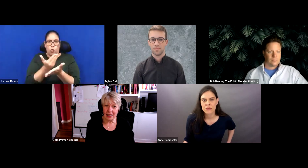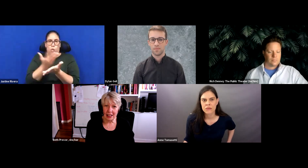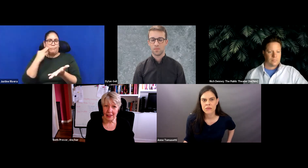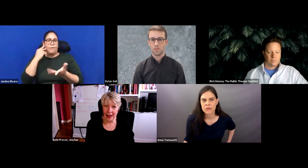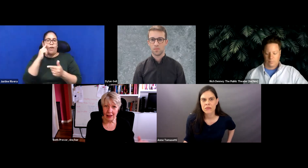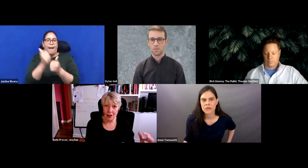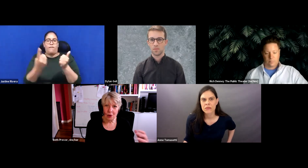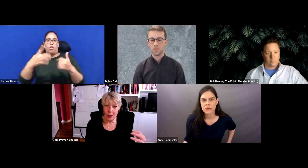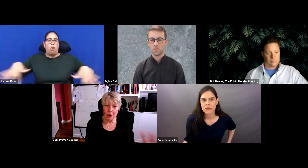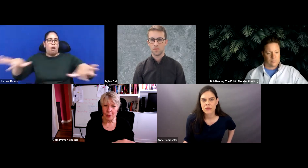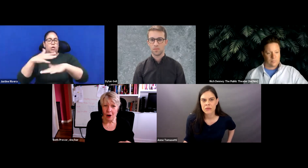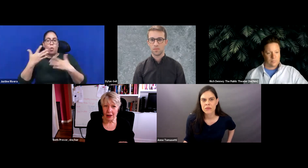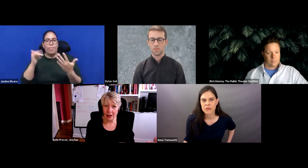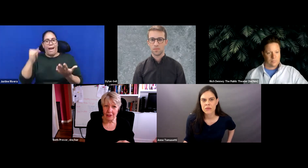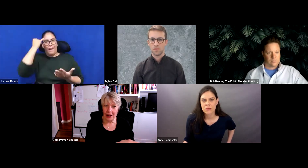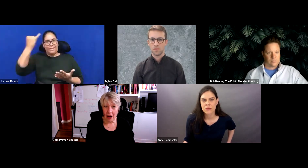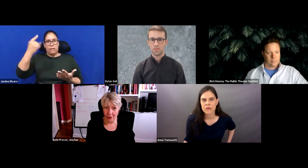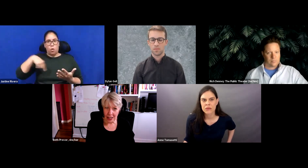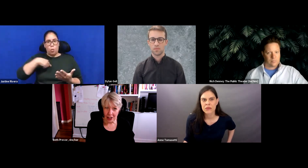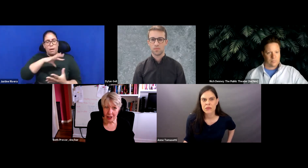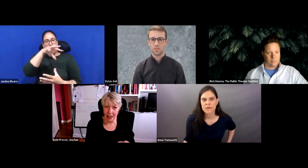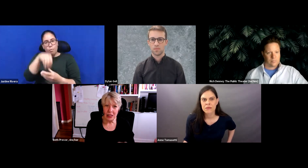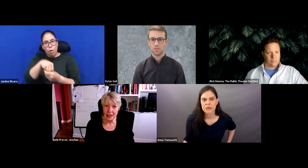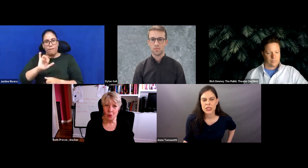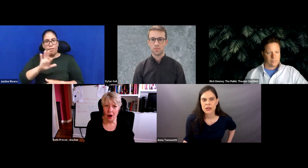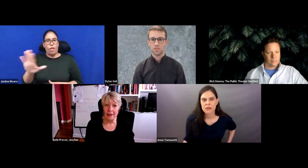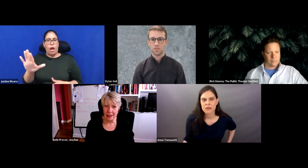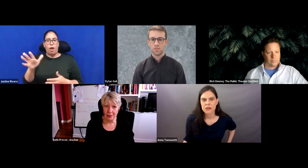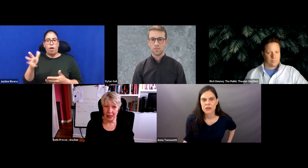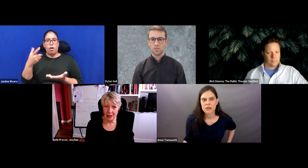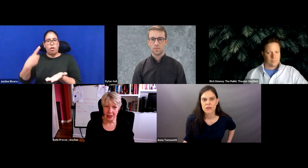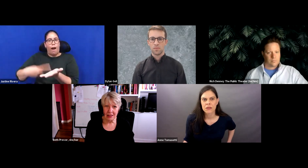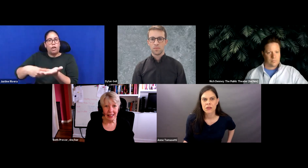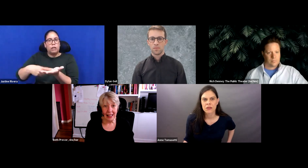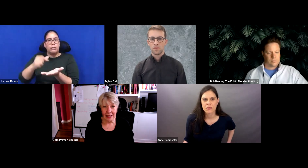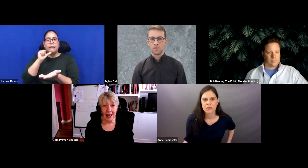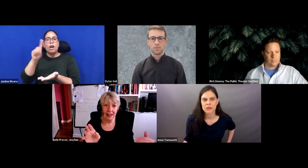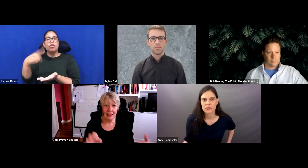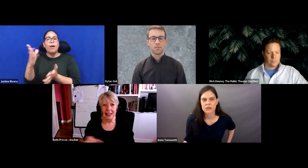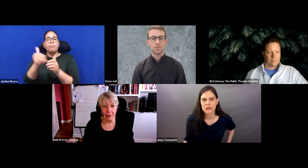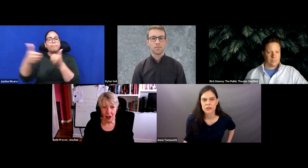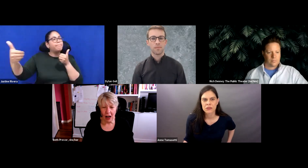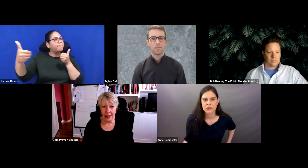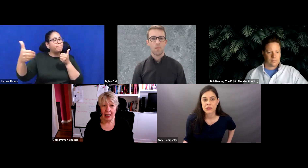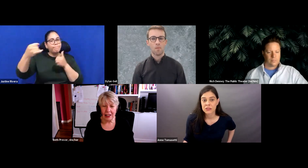idea that we were a part of their conversation, that we didn't want this to be, just like Anne said, slapped on and